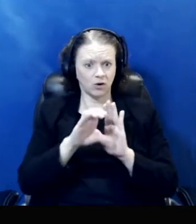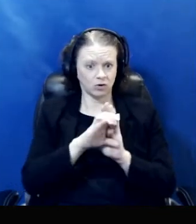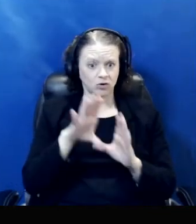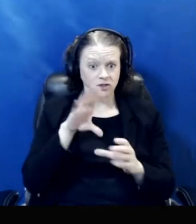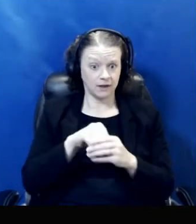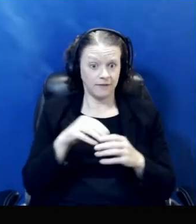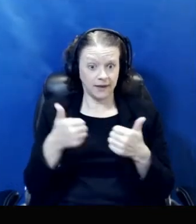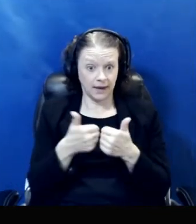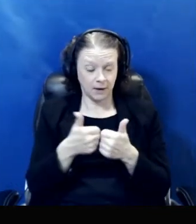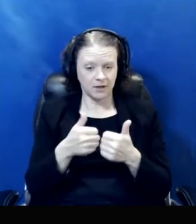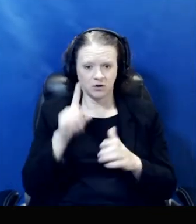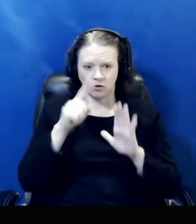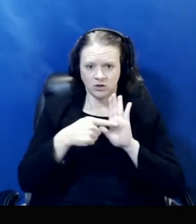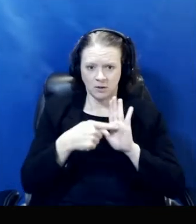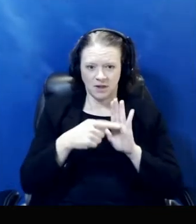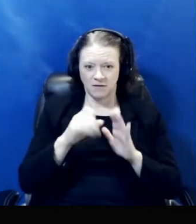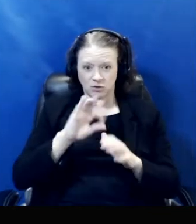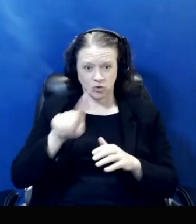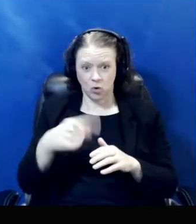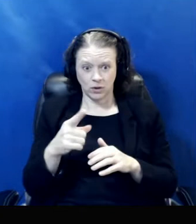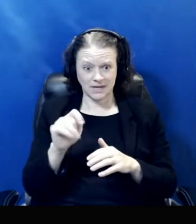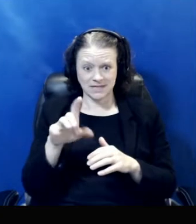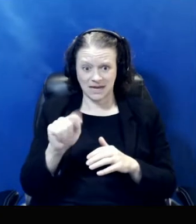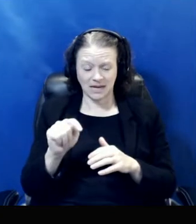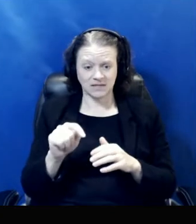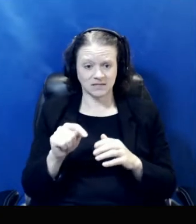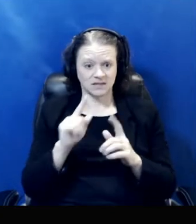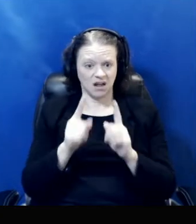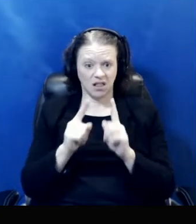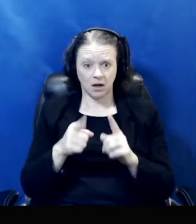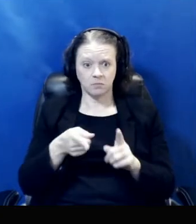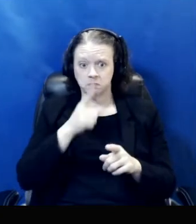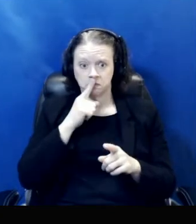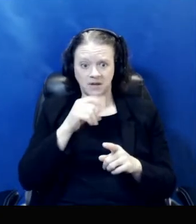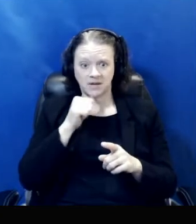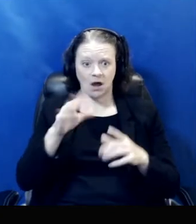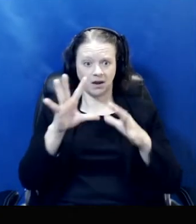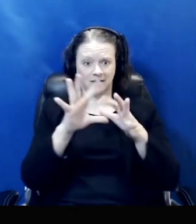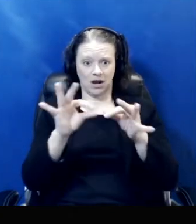actually narrated aloud by other players, or the non-player characters at any point, and